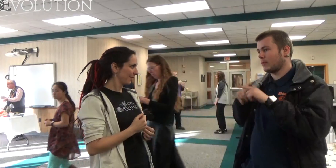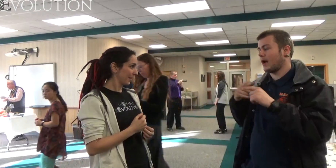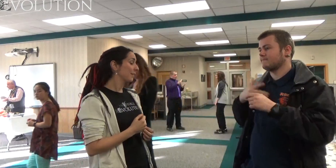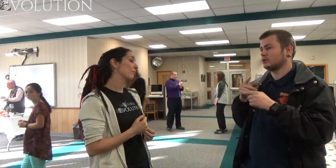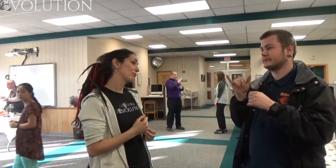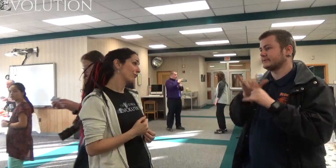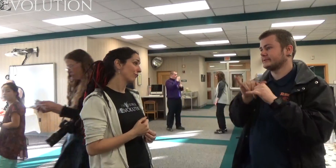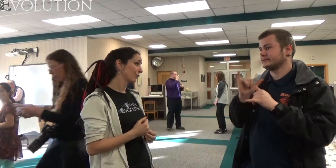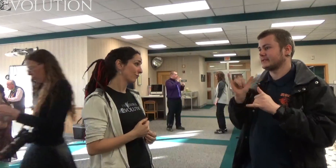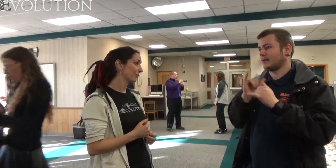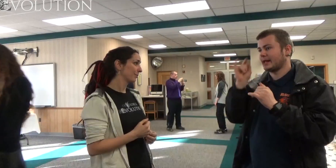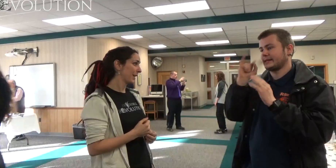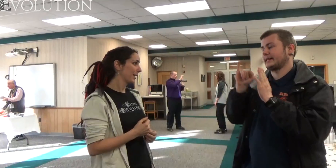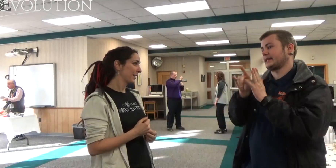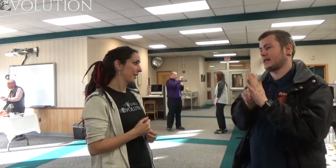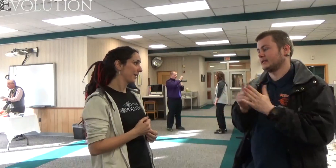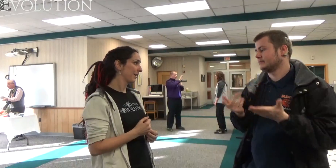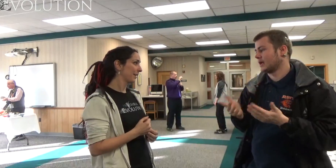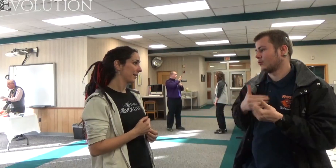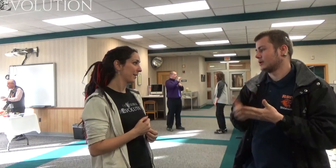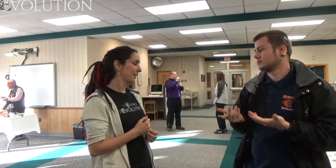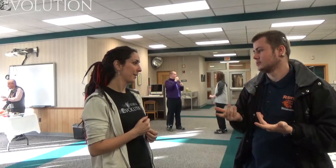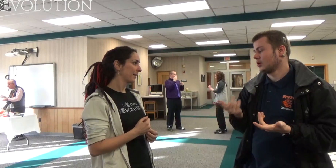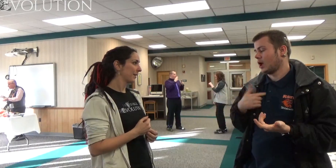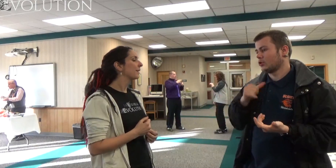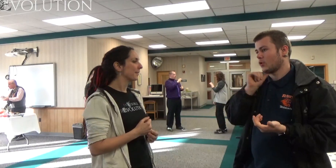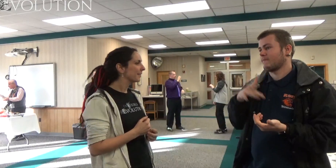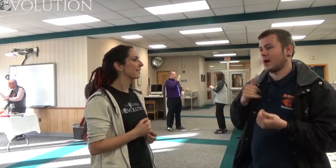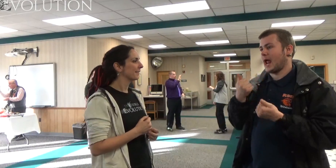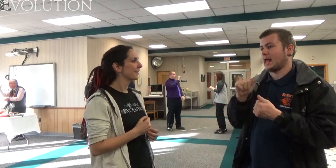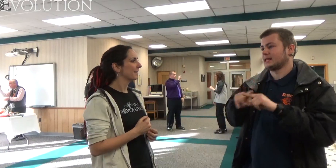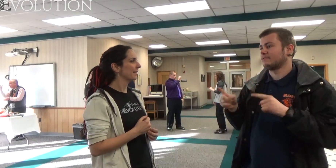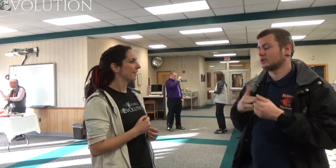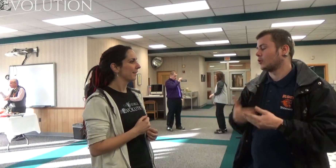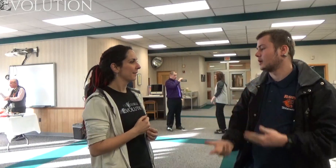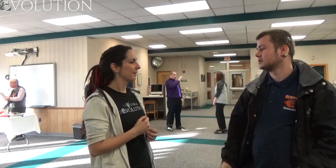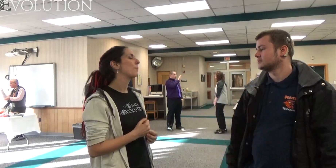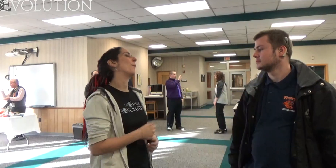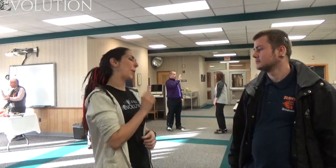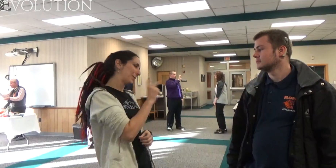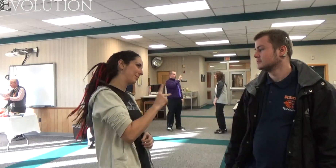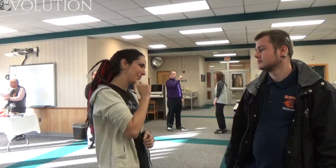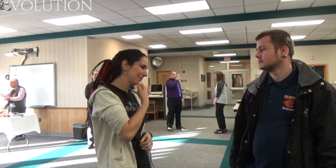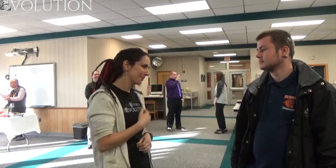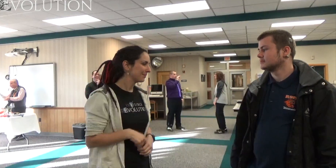but I share the same identity as they do anyway so.. I don't feel any different anyway. Ok, cool.